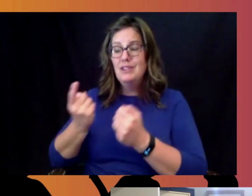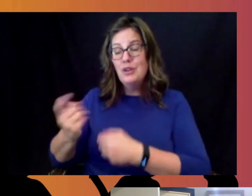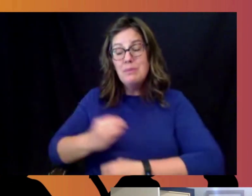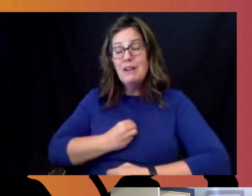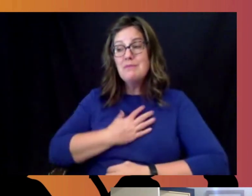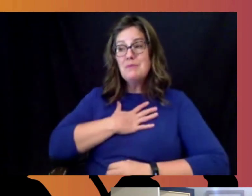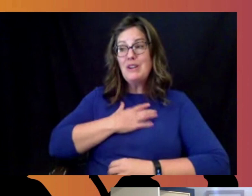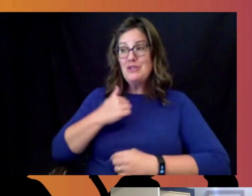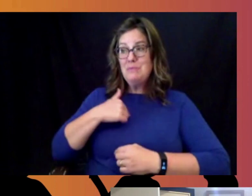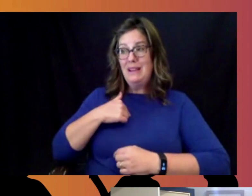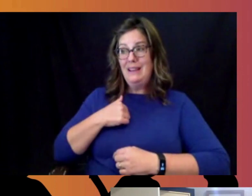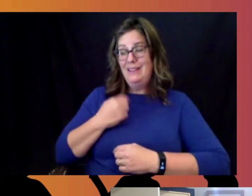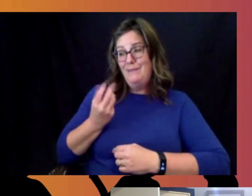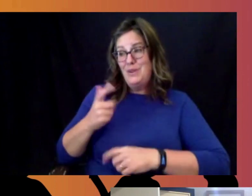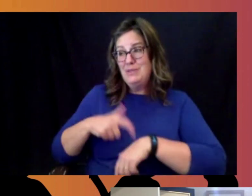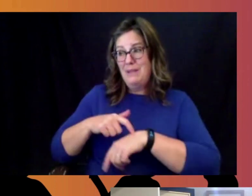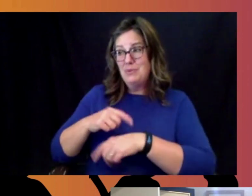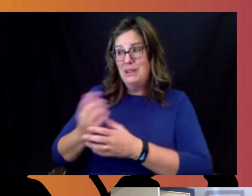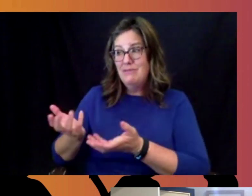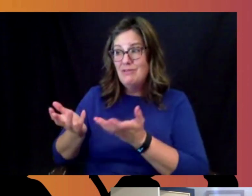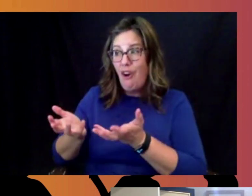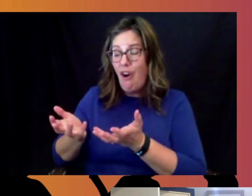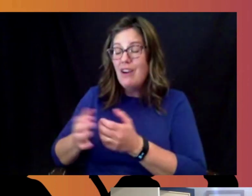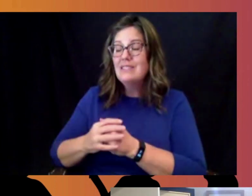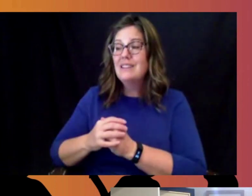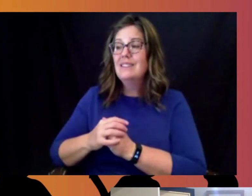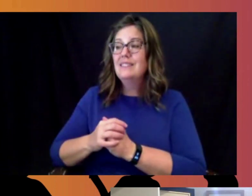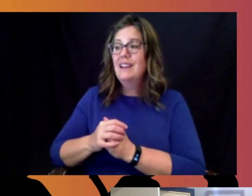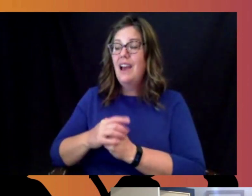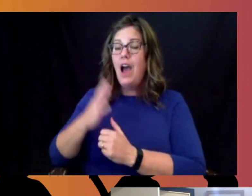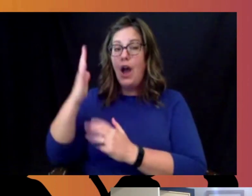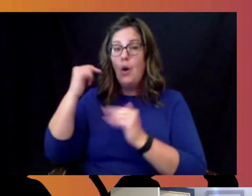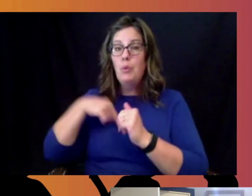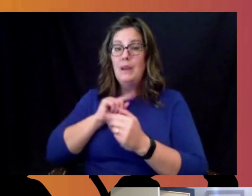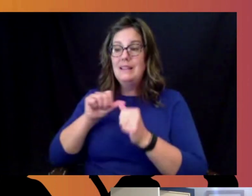stay in community for a long time um tell me am i staying around for a question and answer